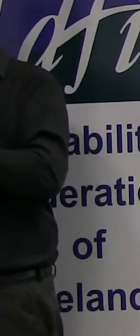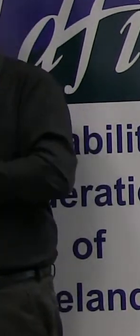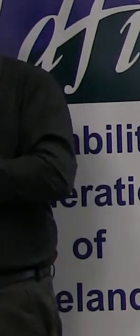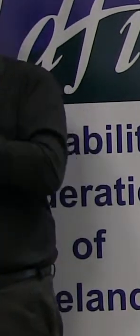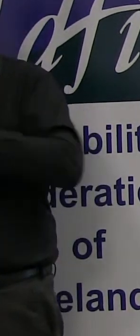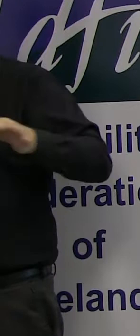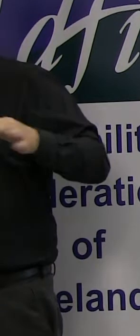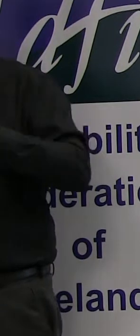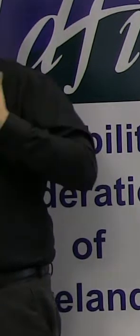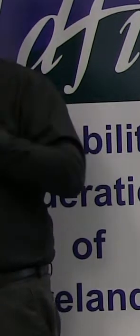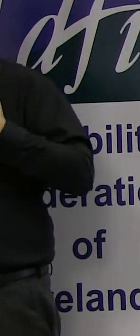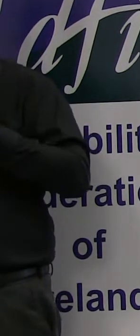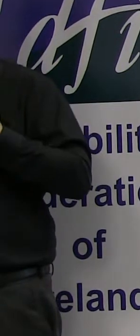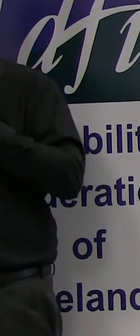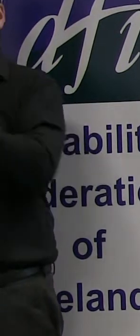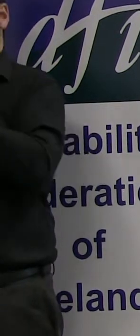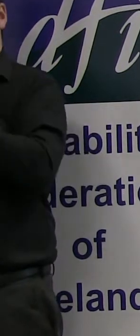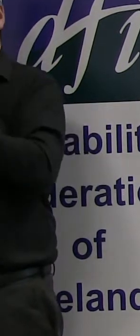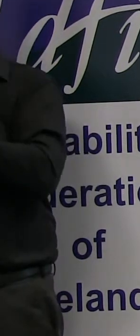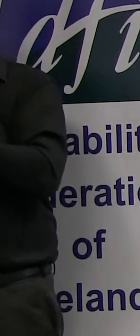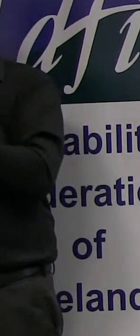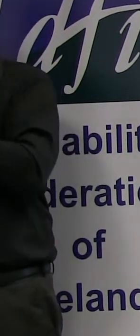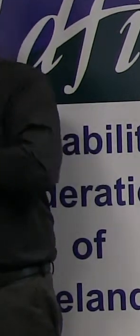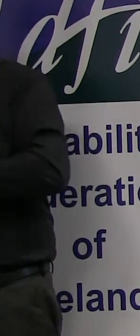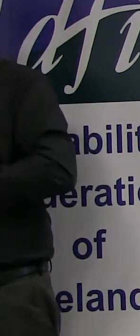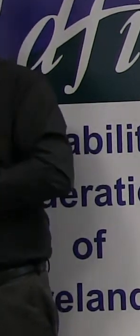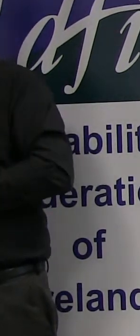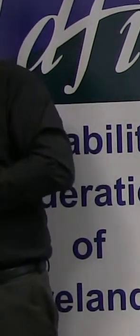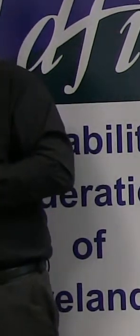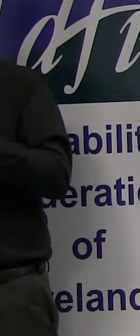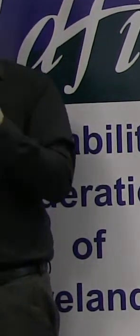at by phone and by email and we received an over of concern I treat my kid tried